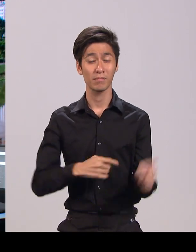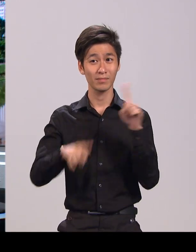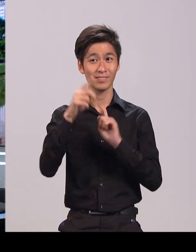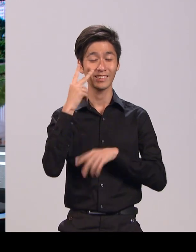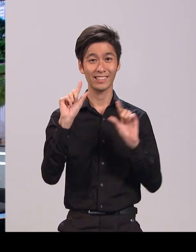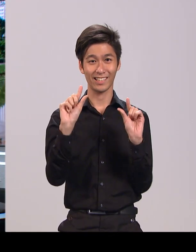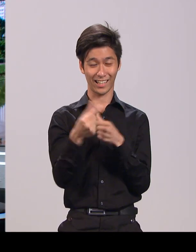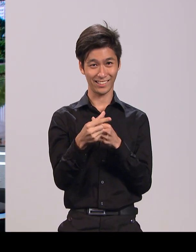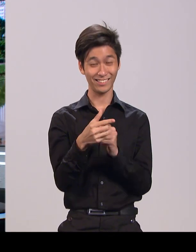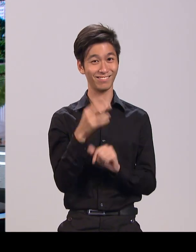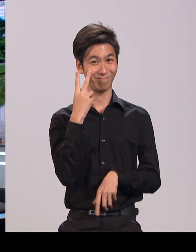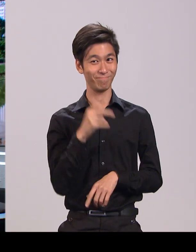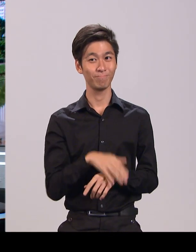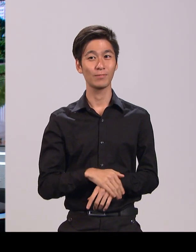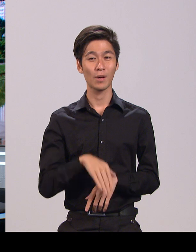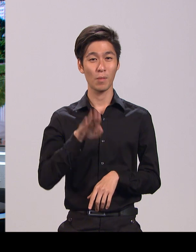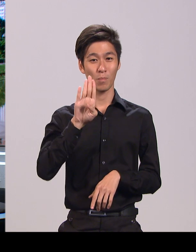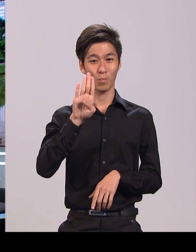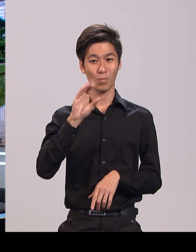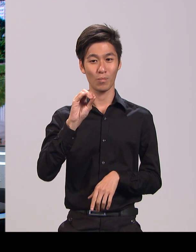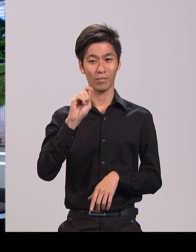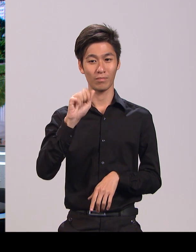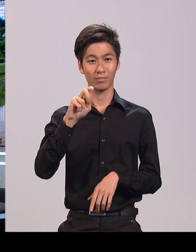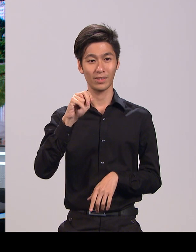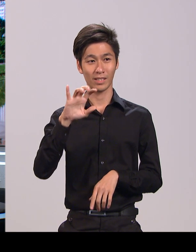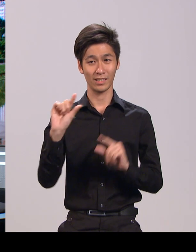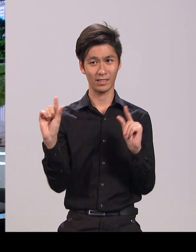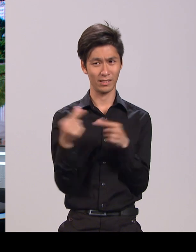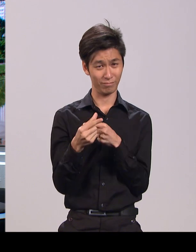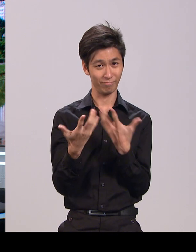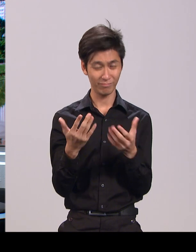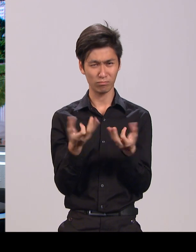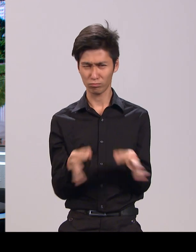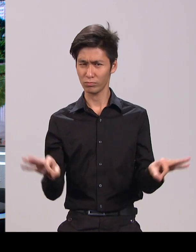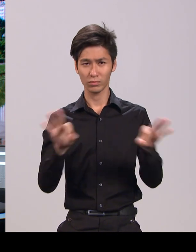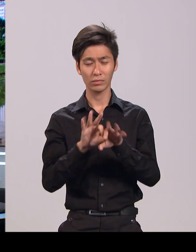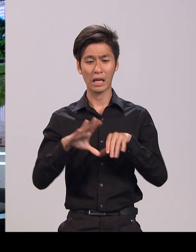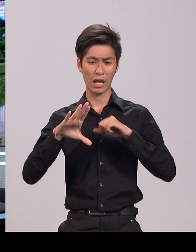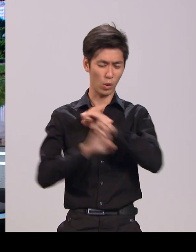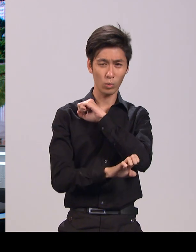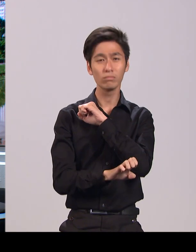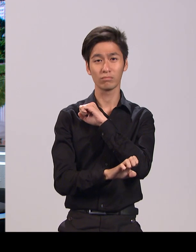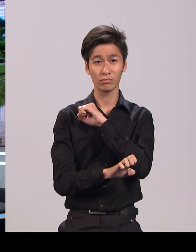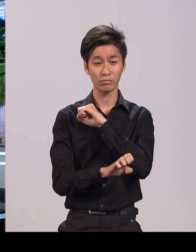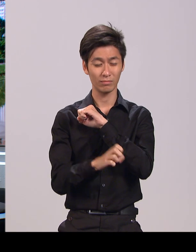The Botanic Gardens, very popular. Or the East Coast Park always full of families and life.